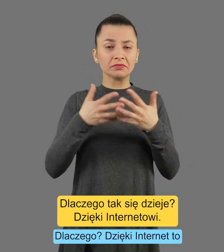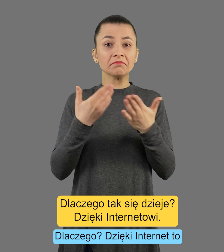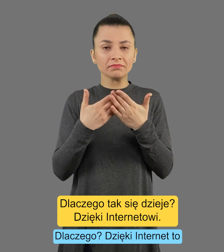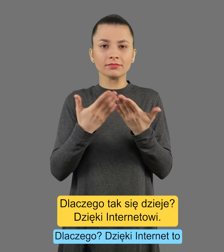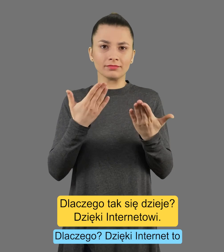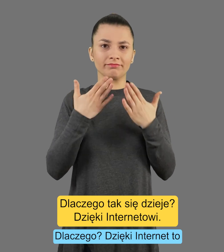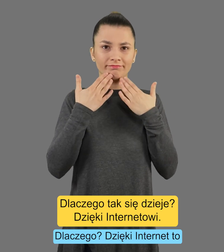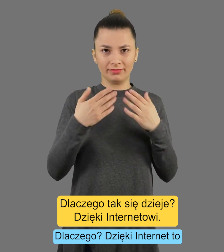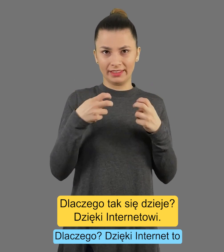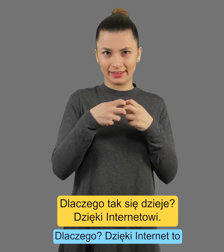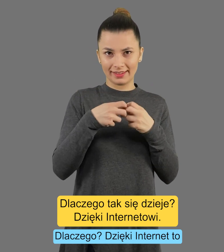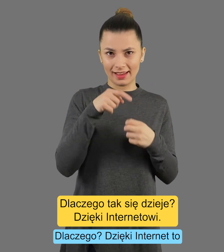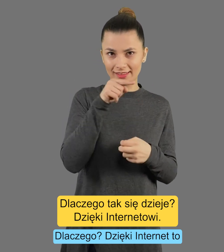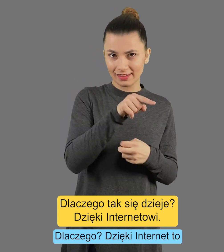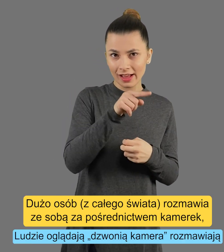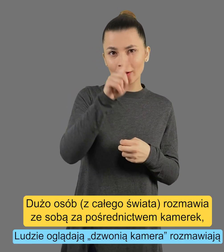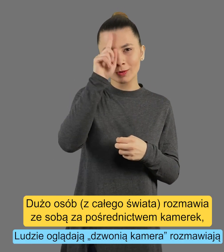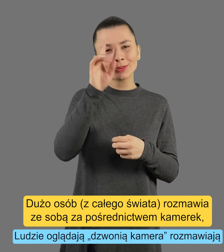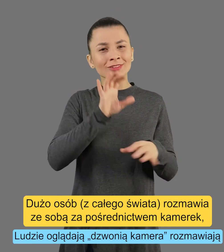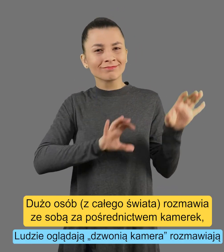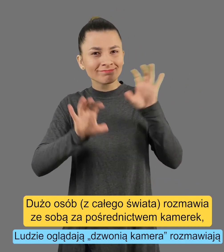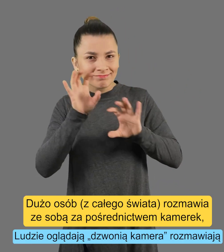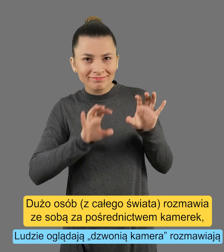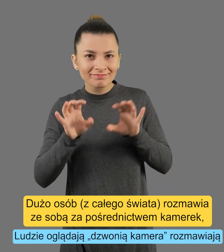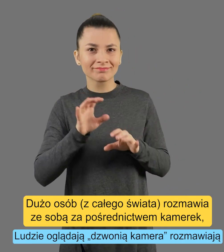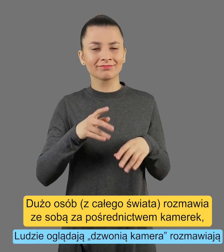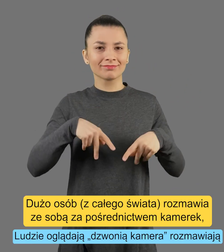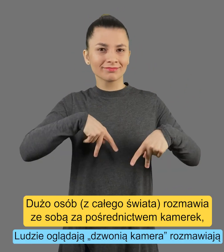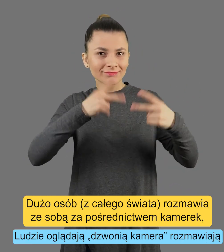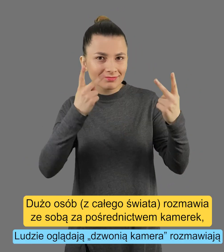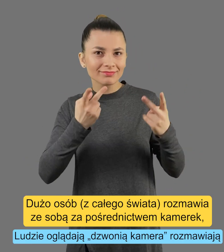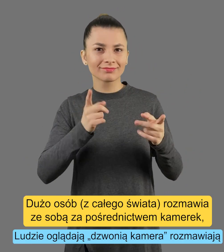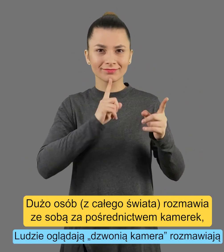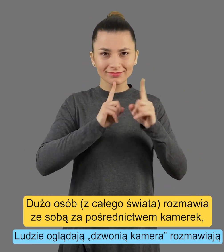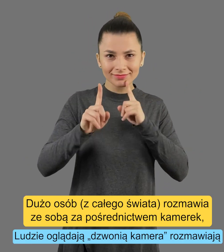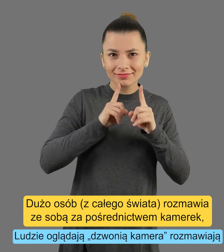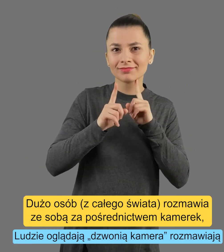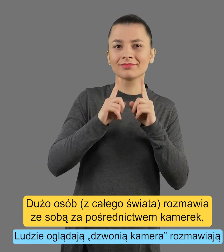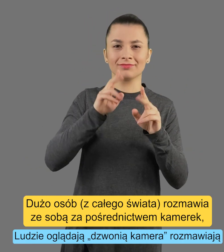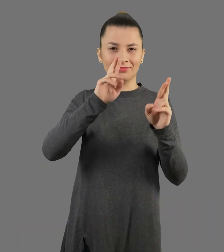Why is this happening? Thanks to the Internet. Lots of people (from all over the world) talk to each other through webcams,